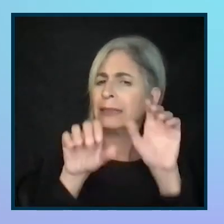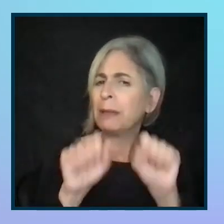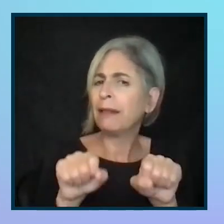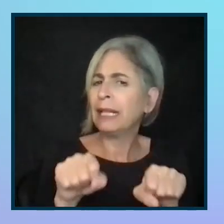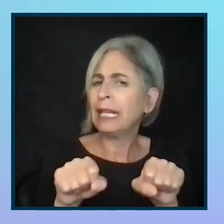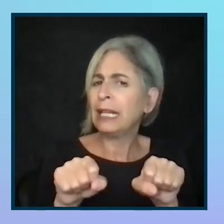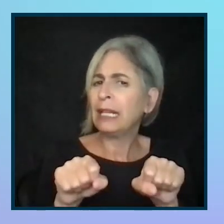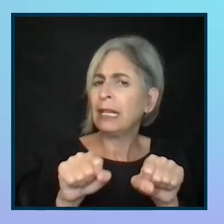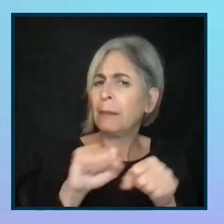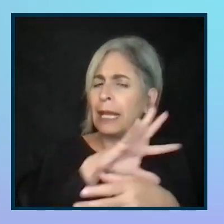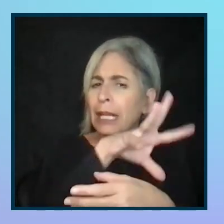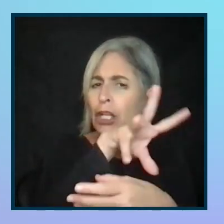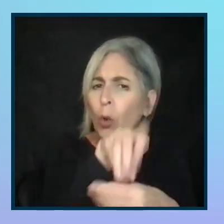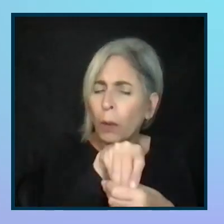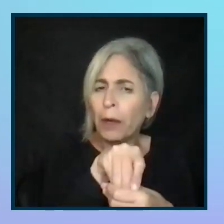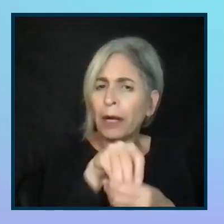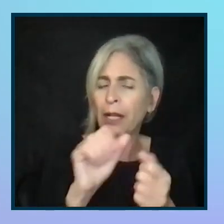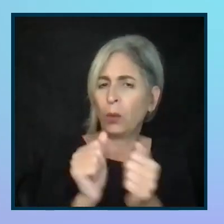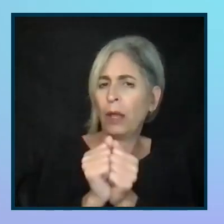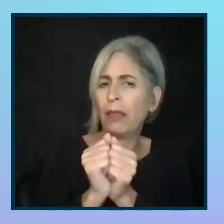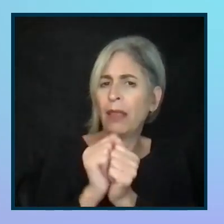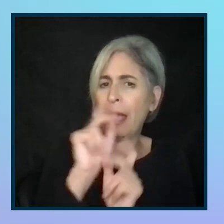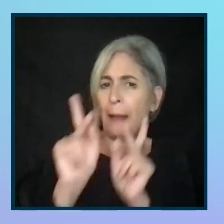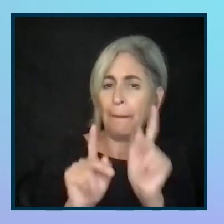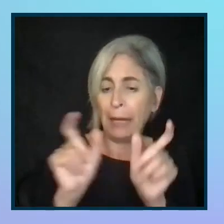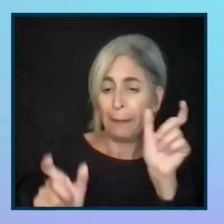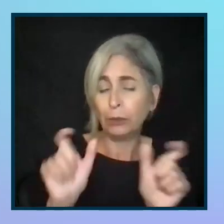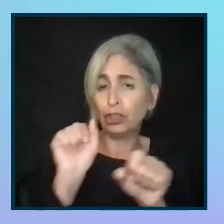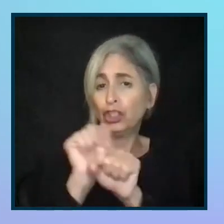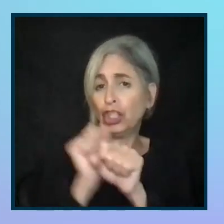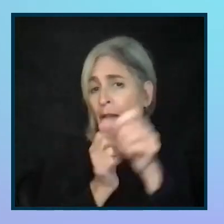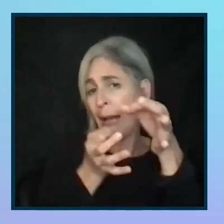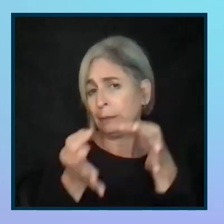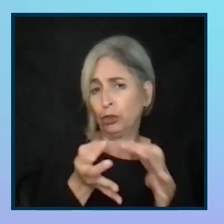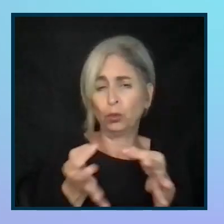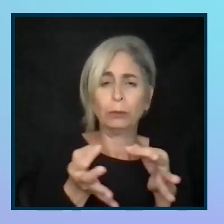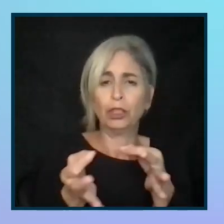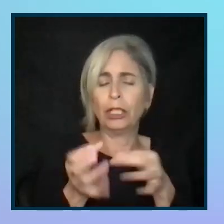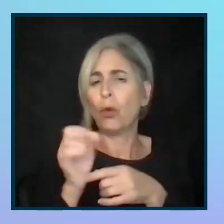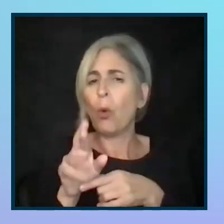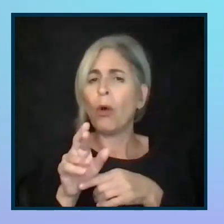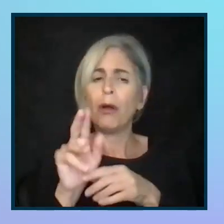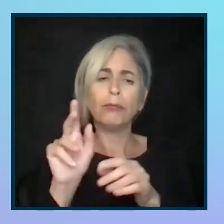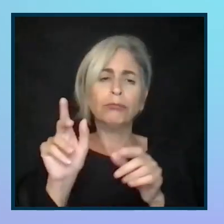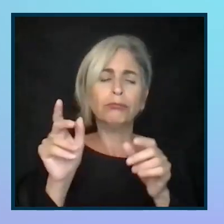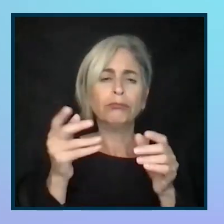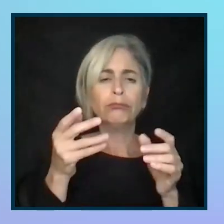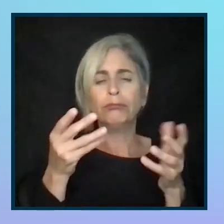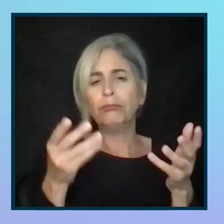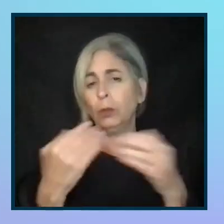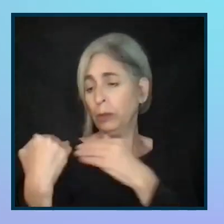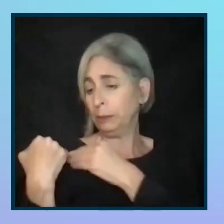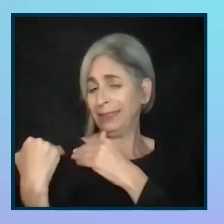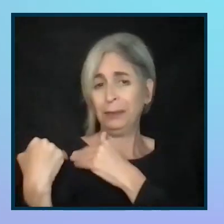being incorporated into people's job descriptions or people's responsibilities?